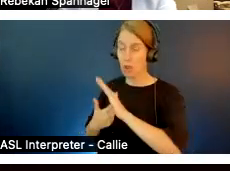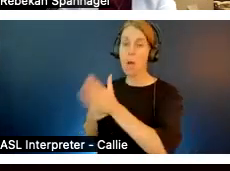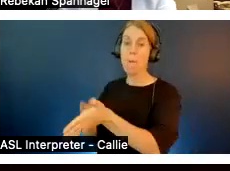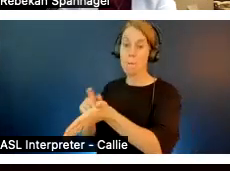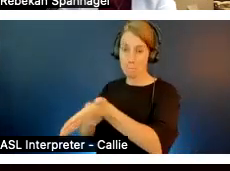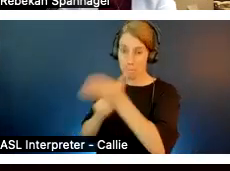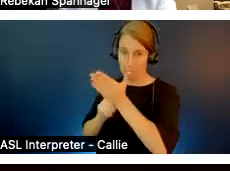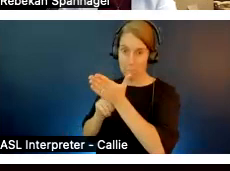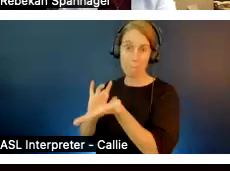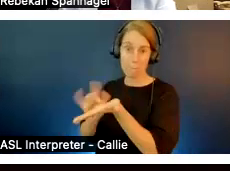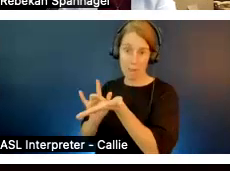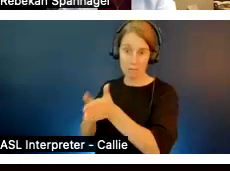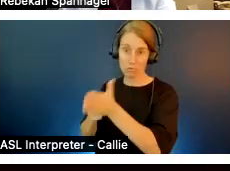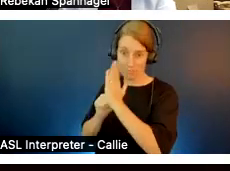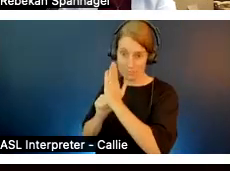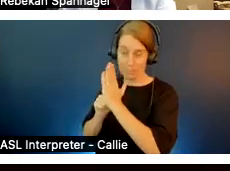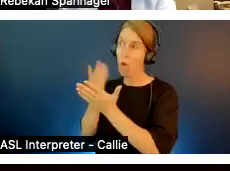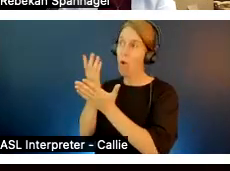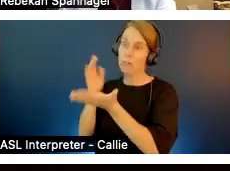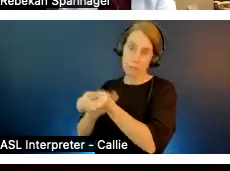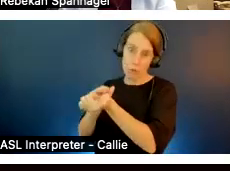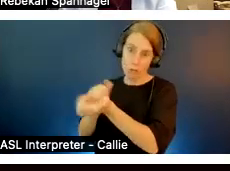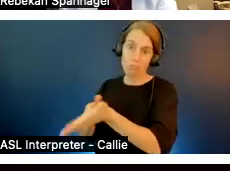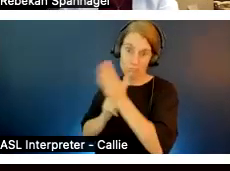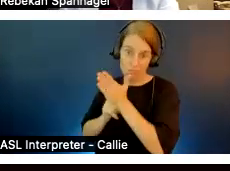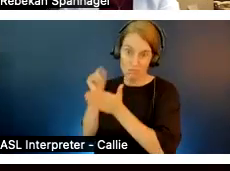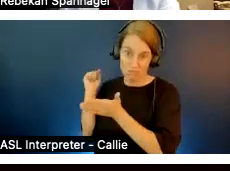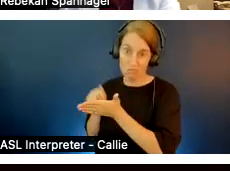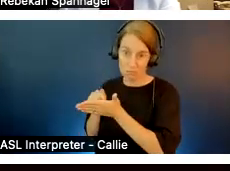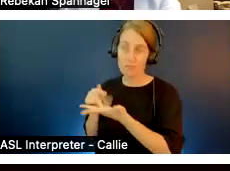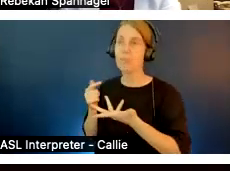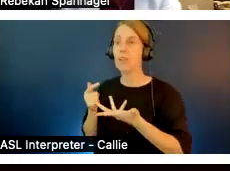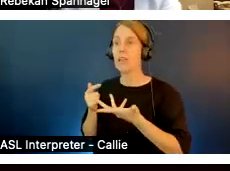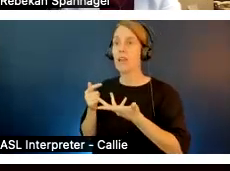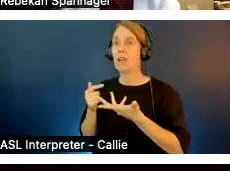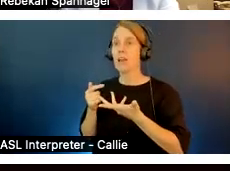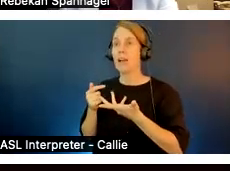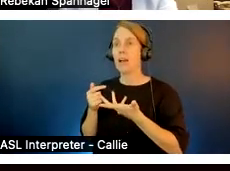and any notifications that you have received from the agencies about the reduction or changes